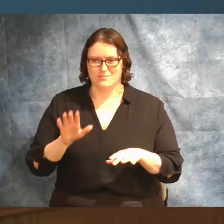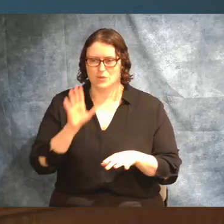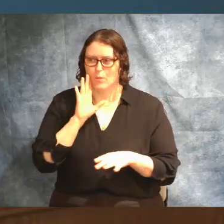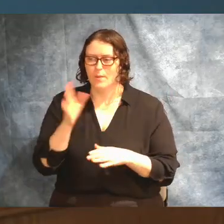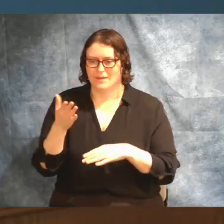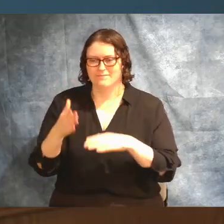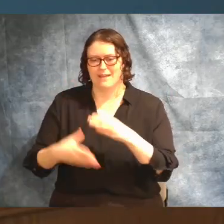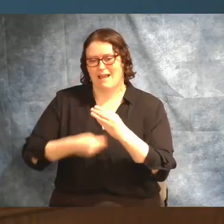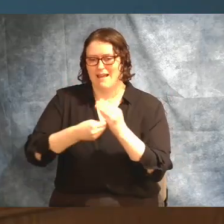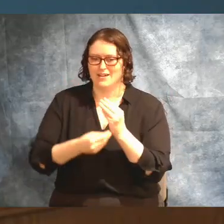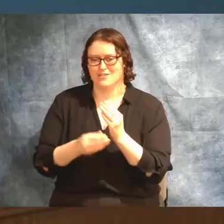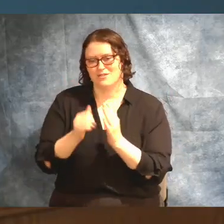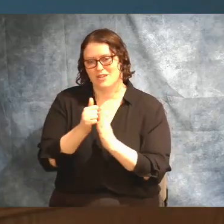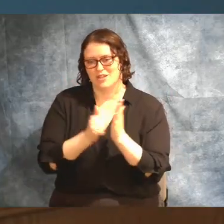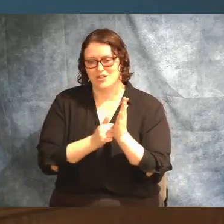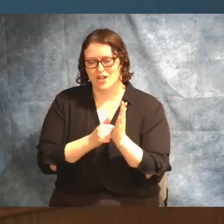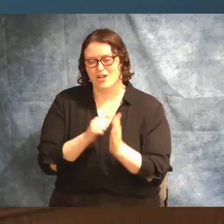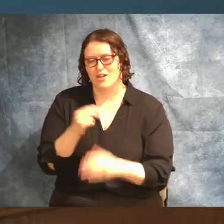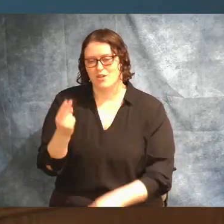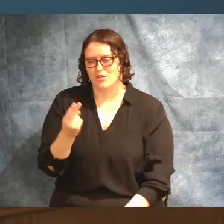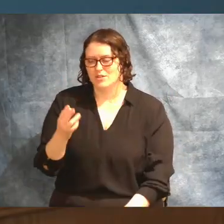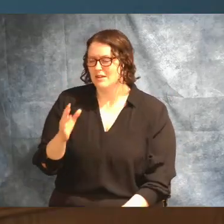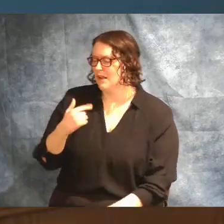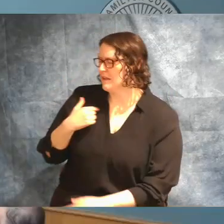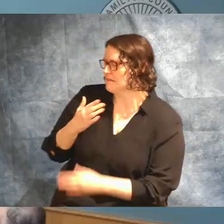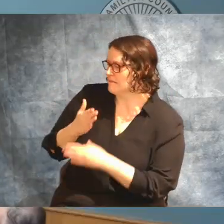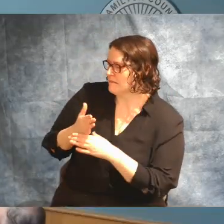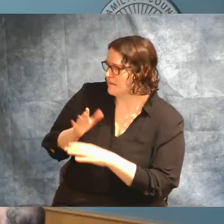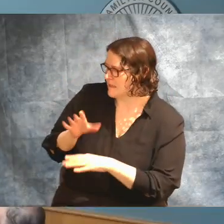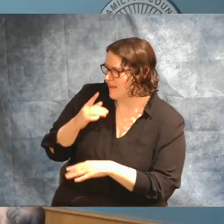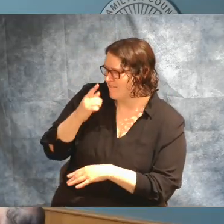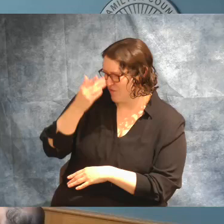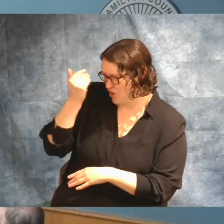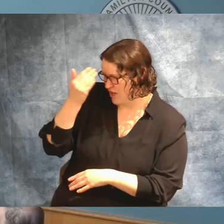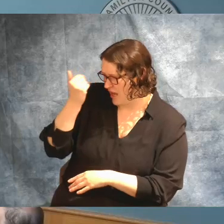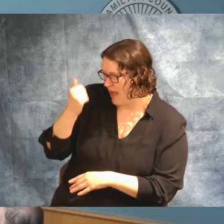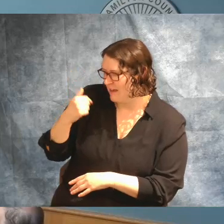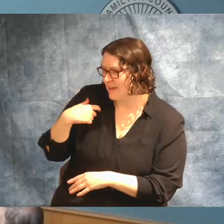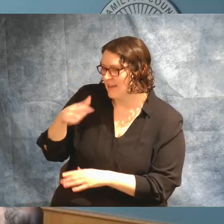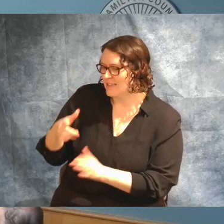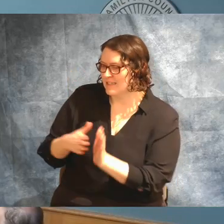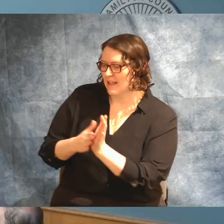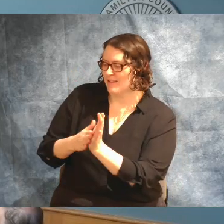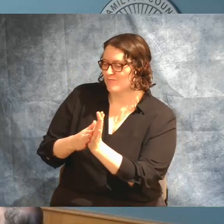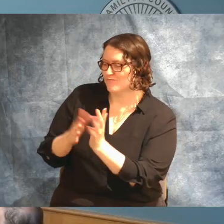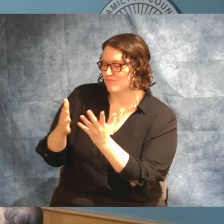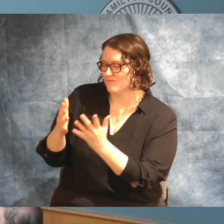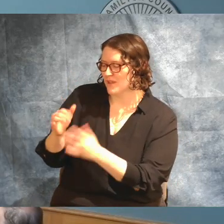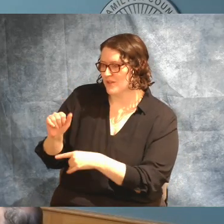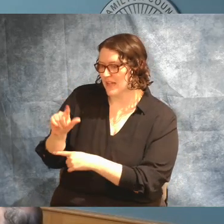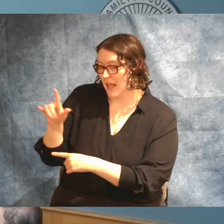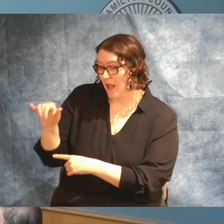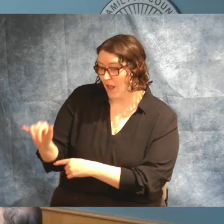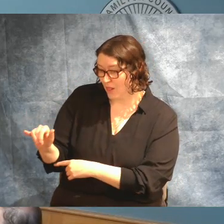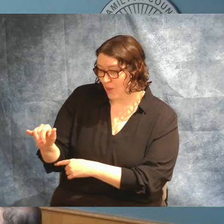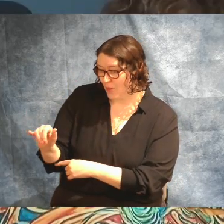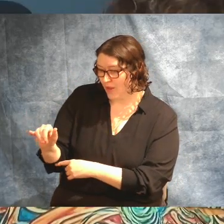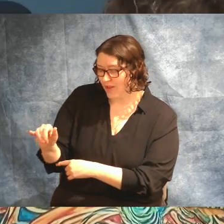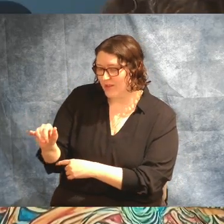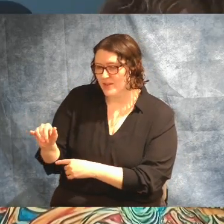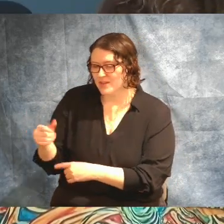so much. Thank you, Commissioner. I forgot. I do need to give a shout out to Alloy and Greg Forte,